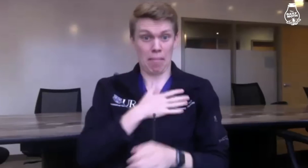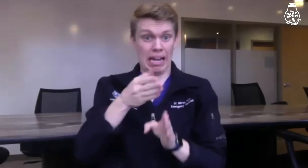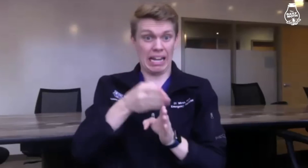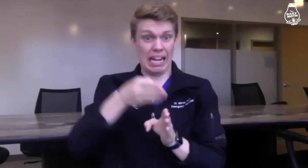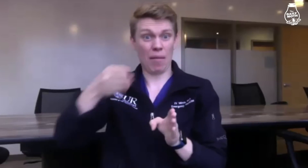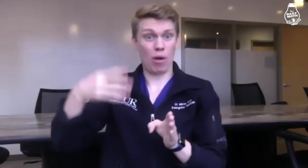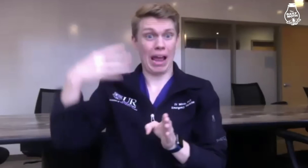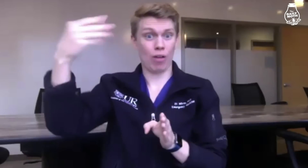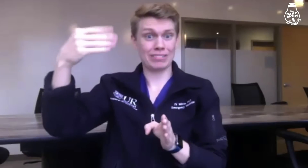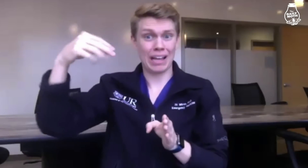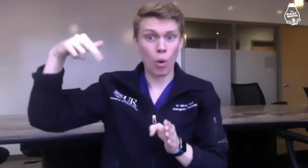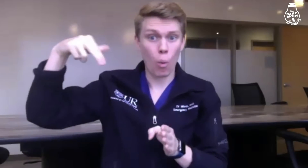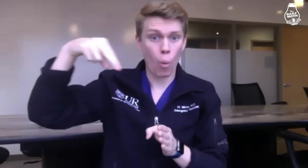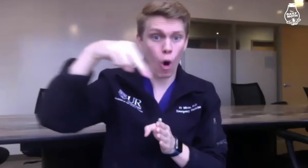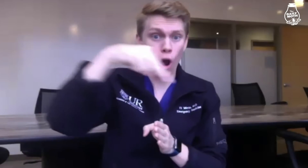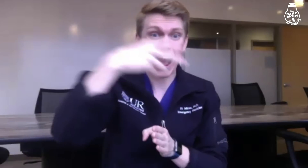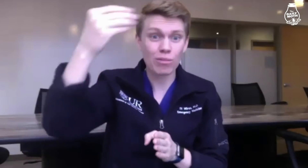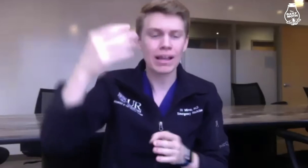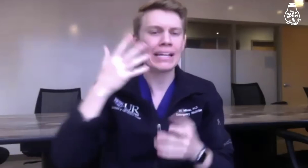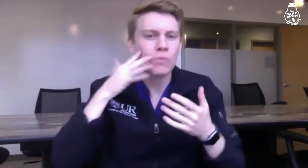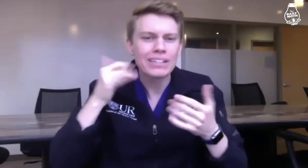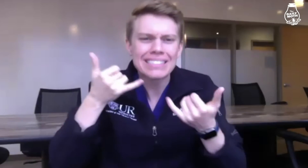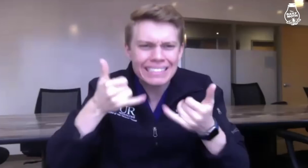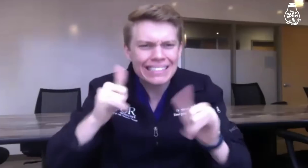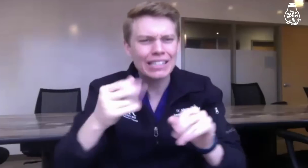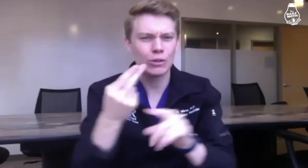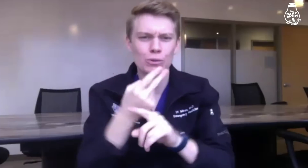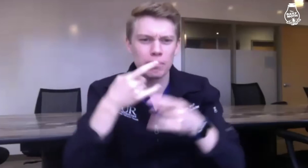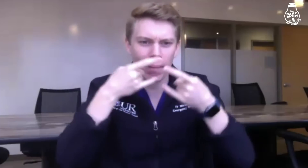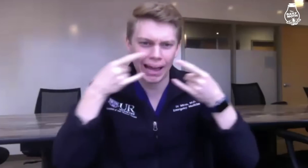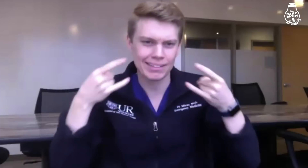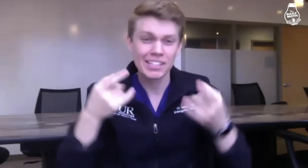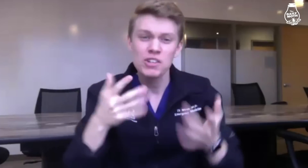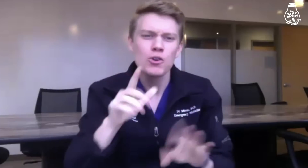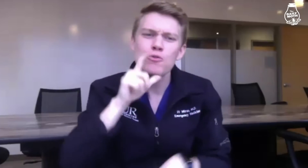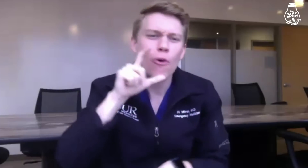I saw my neighbor walking outside with a mask on.